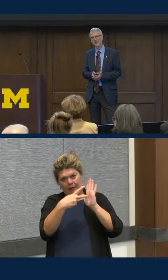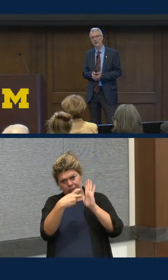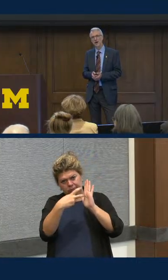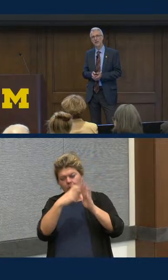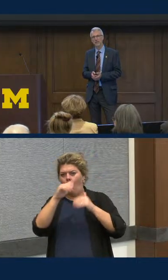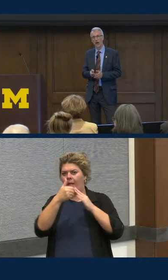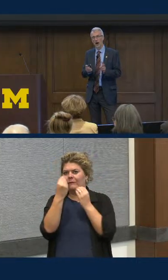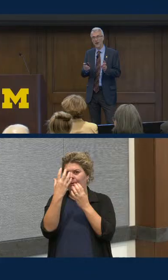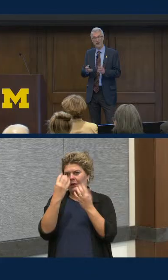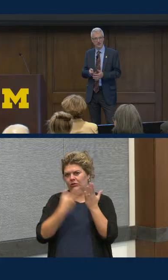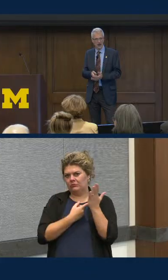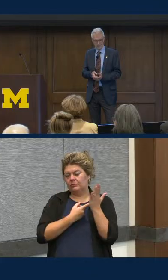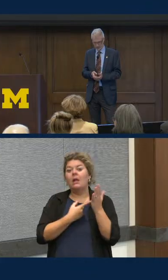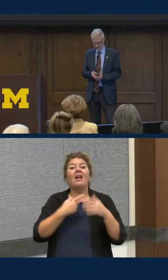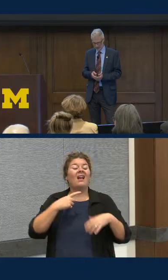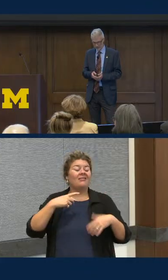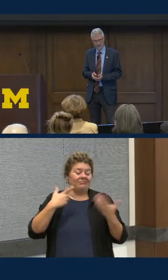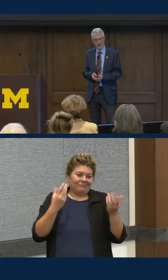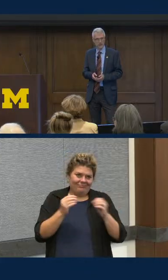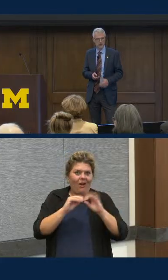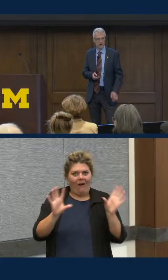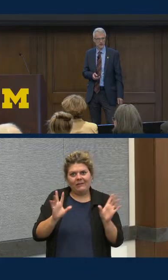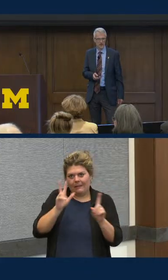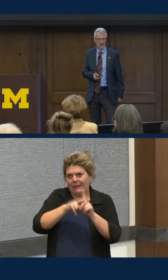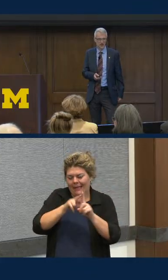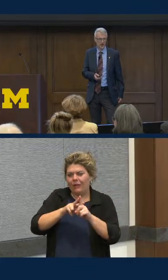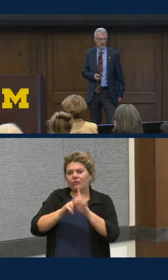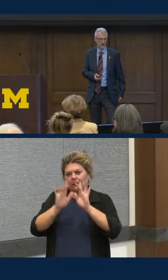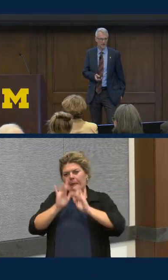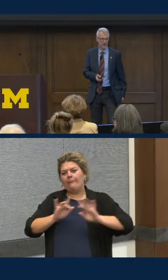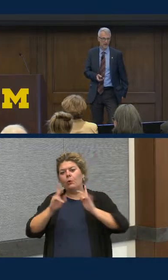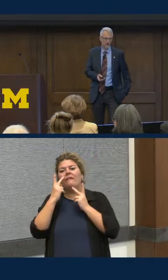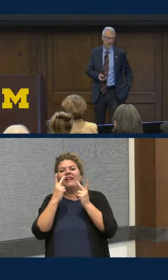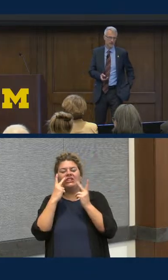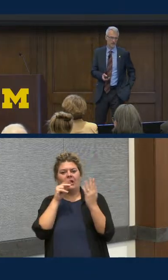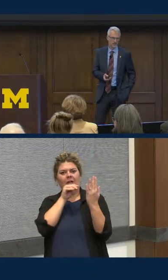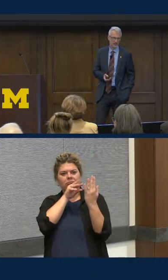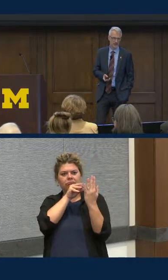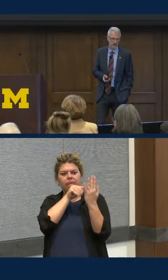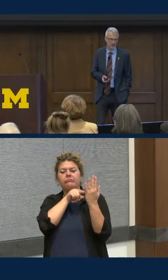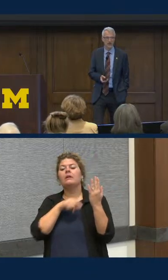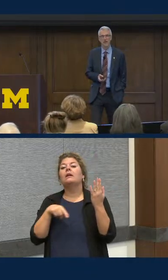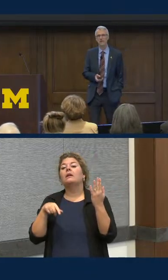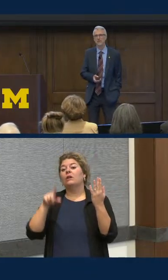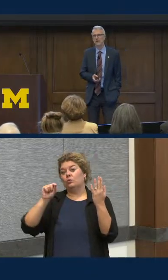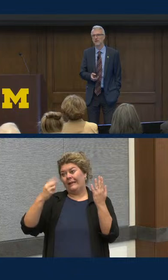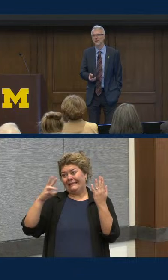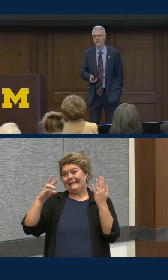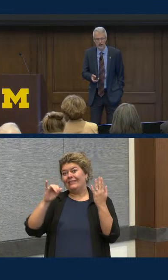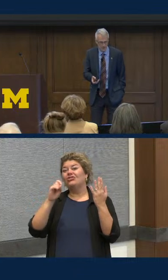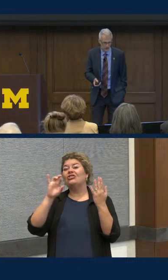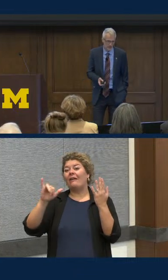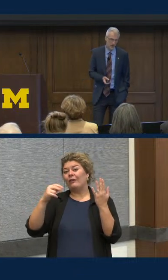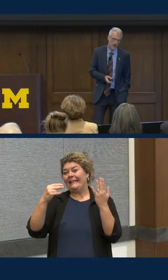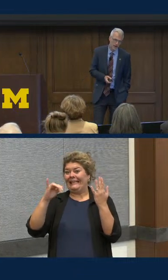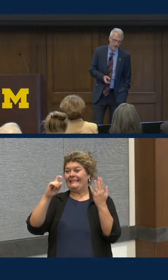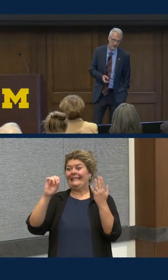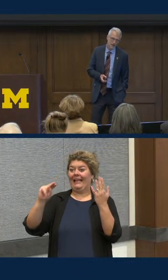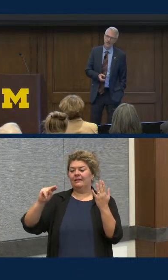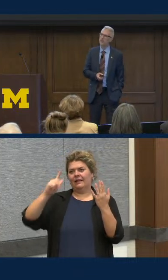diagnostic images from it. This is obvious for computer type technology in 2016 Jeffrey